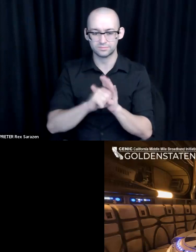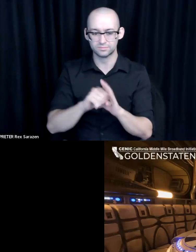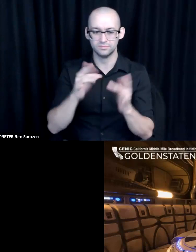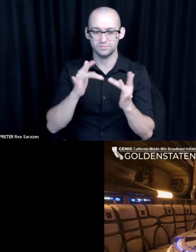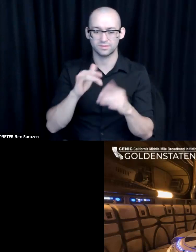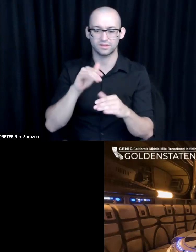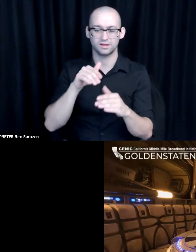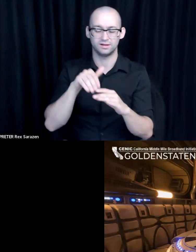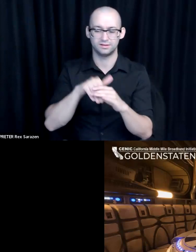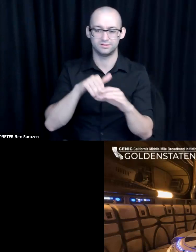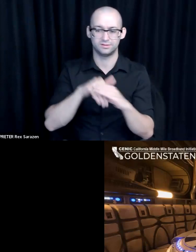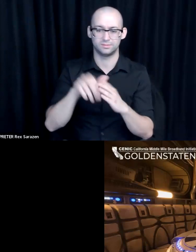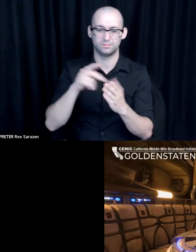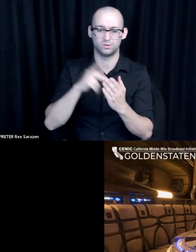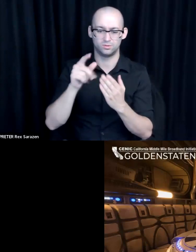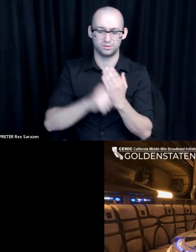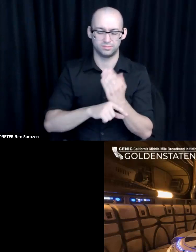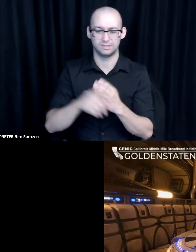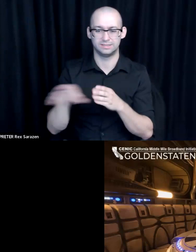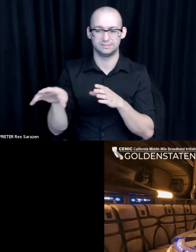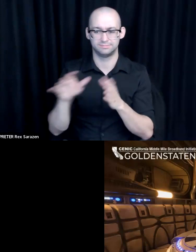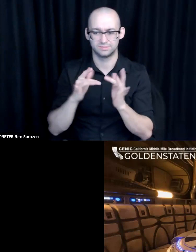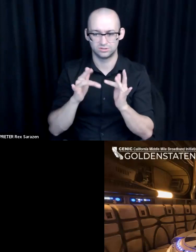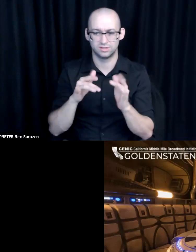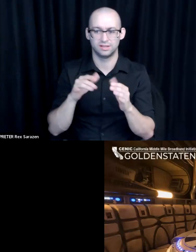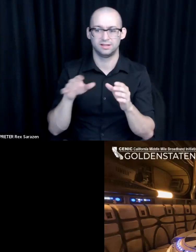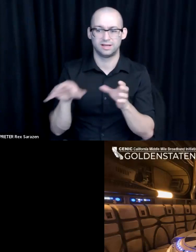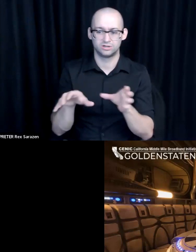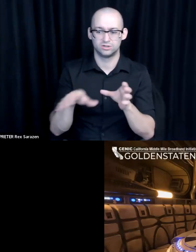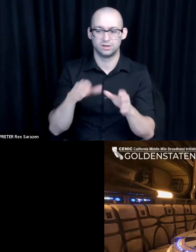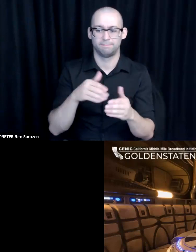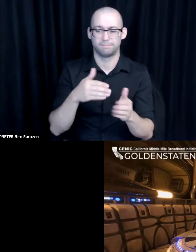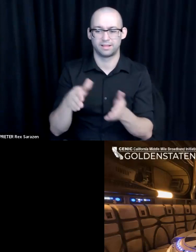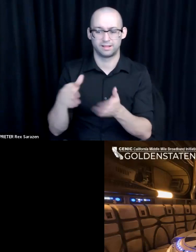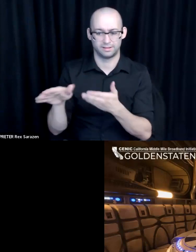BEAD action plan, that creating some kind of a, a structure and framework,